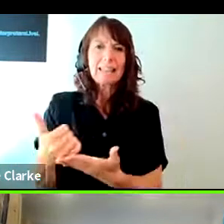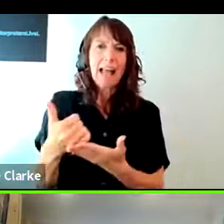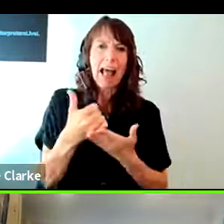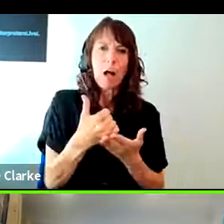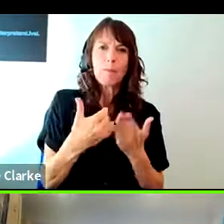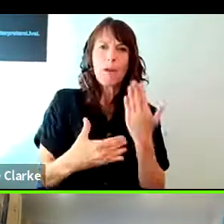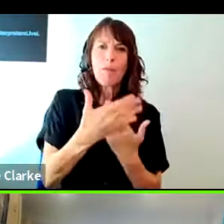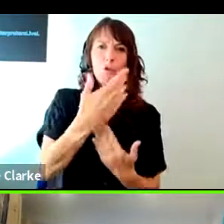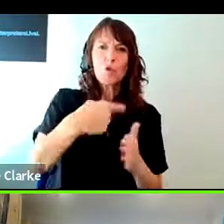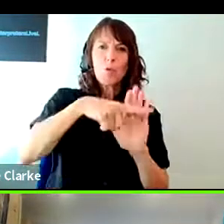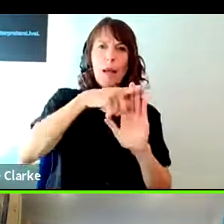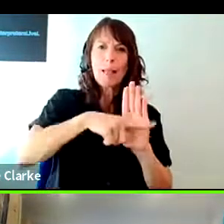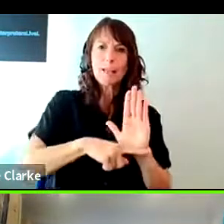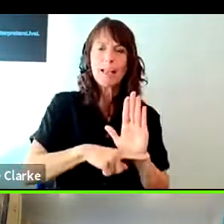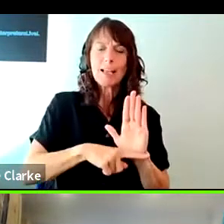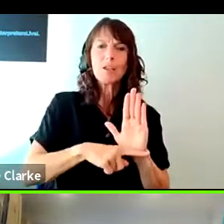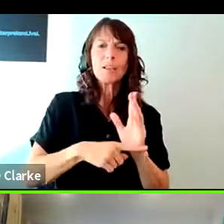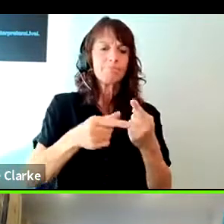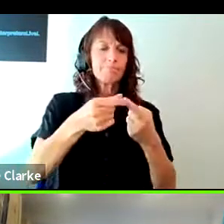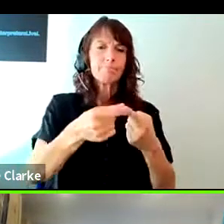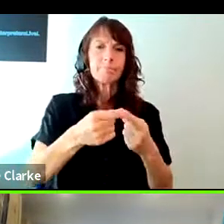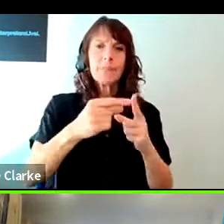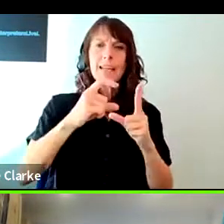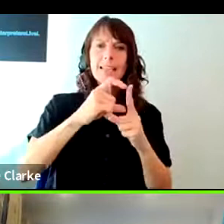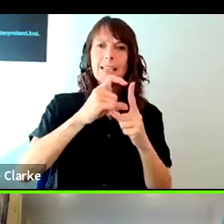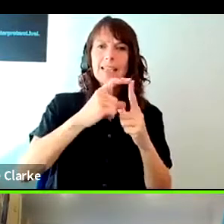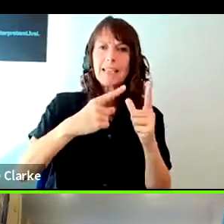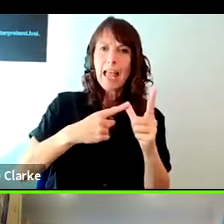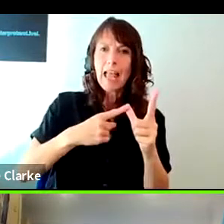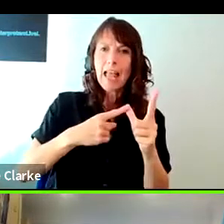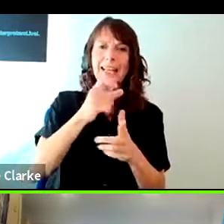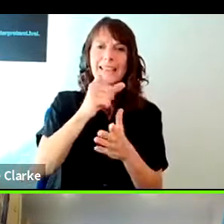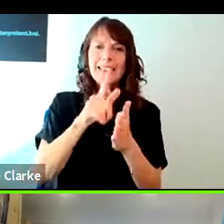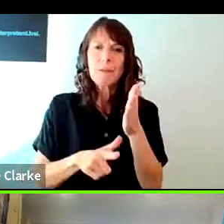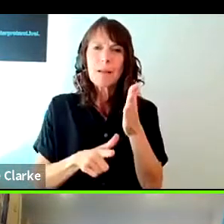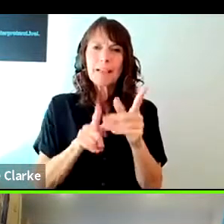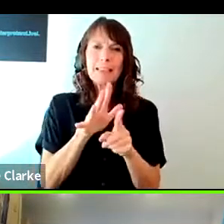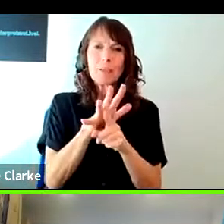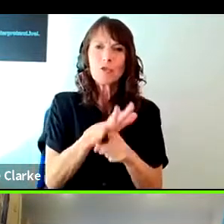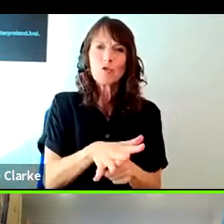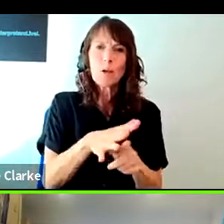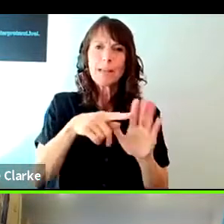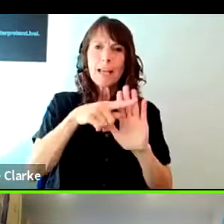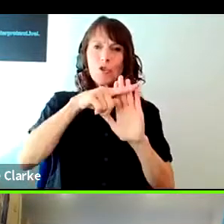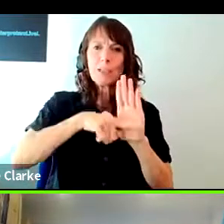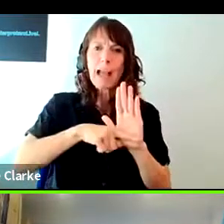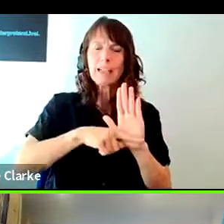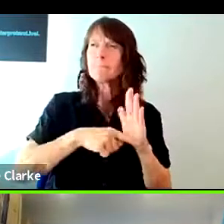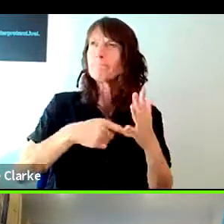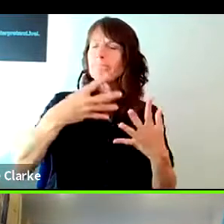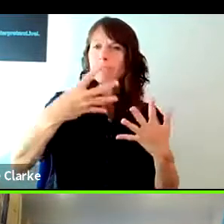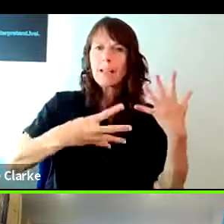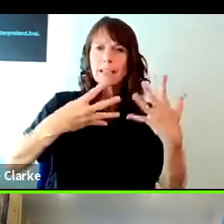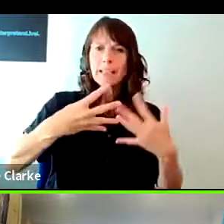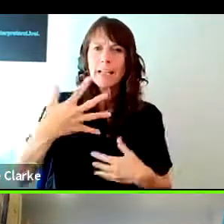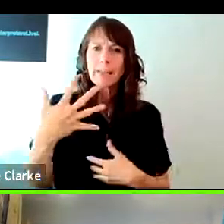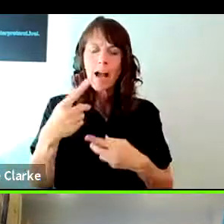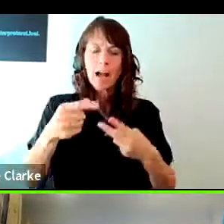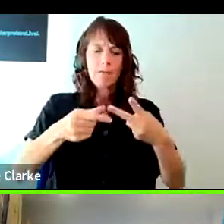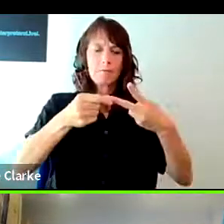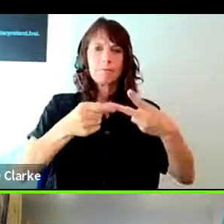So we've had the DDA disability discrimination act since 1995. The equality act since 2010.